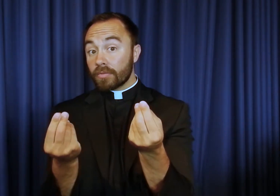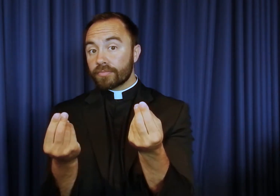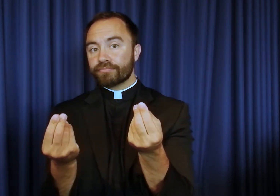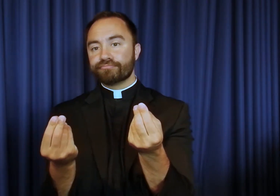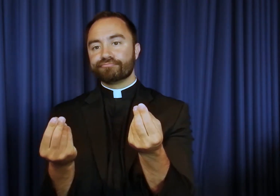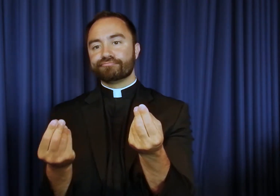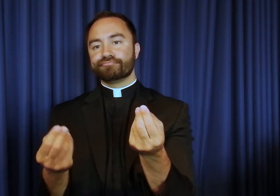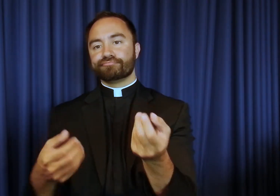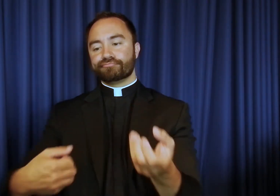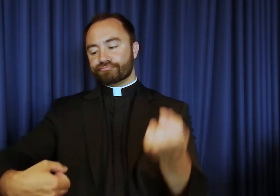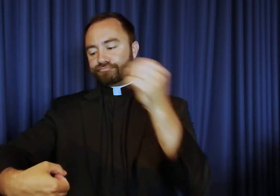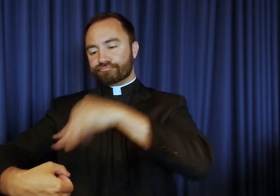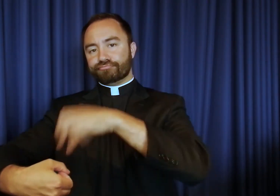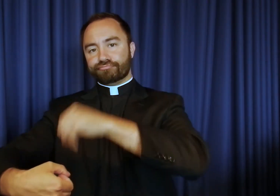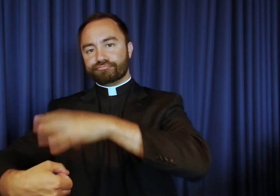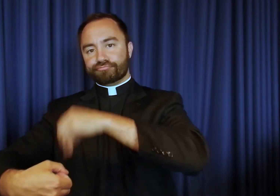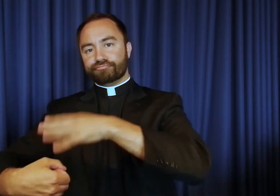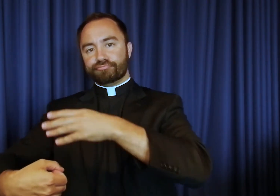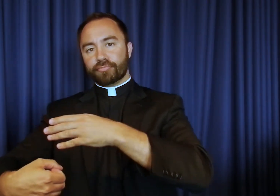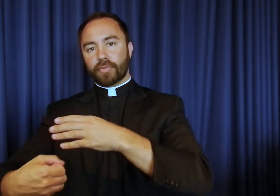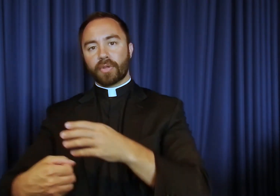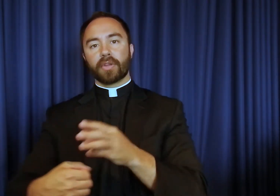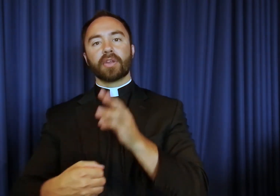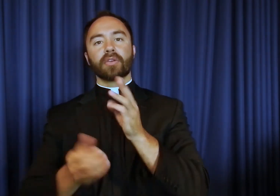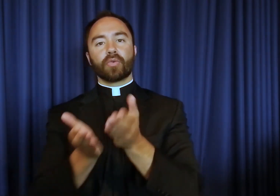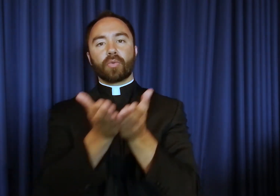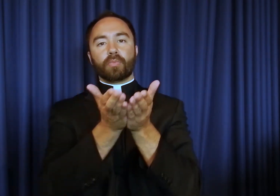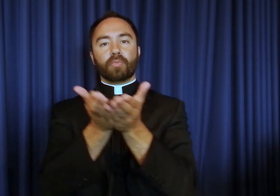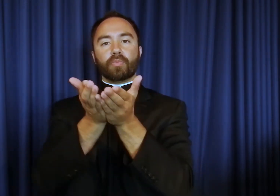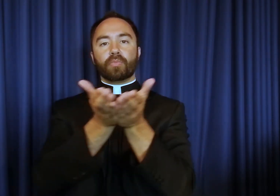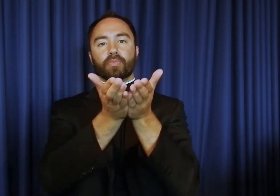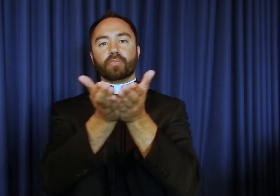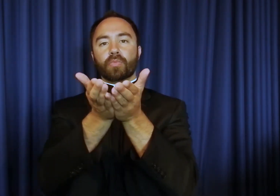what they'll do with them is that they'll put them into a bucket or some